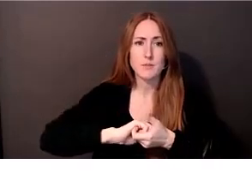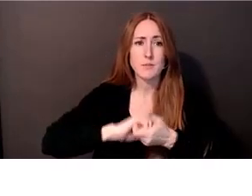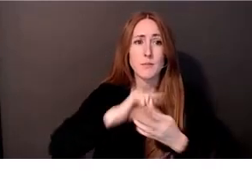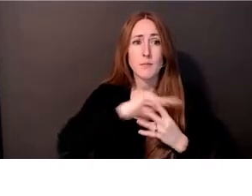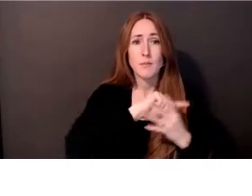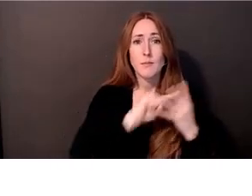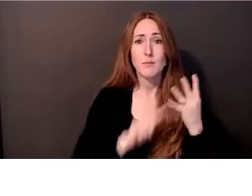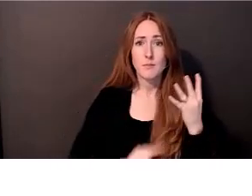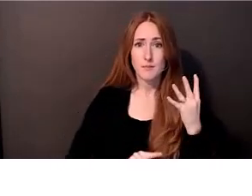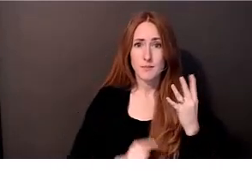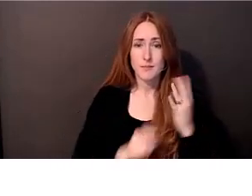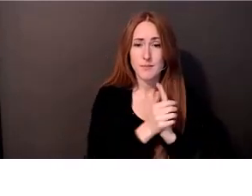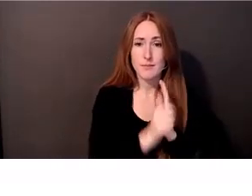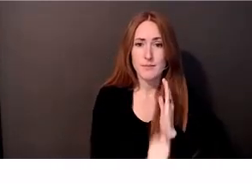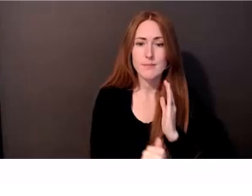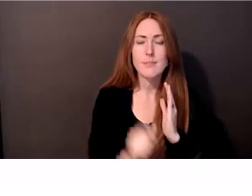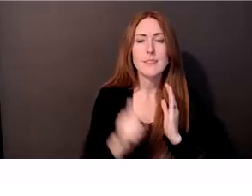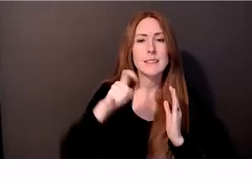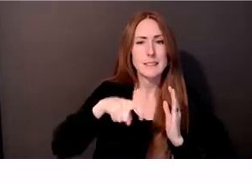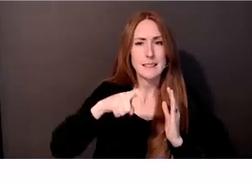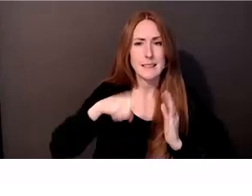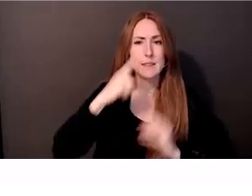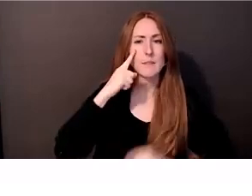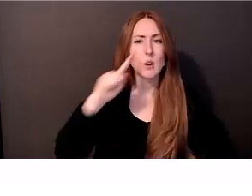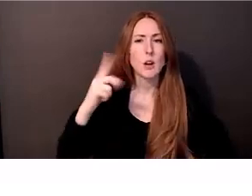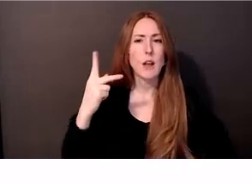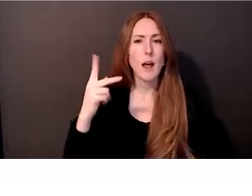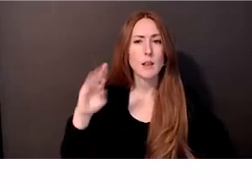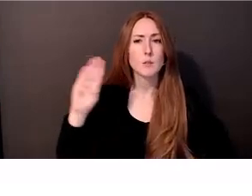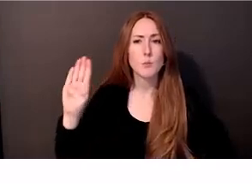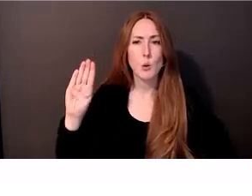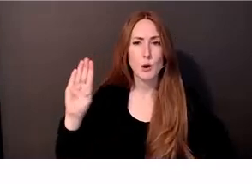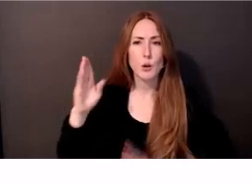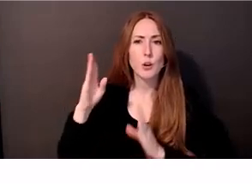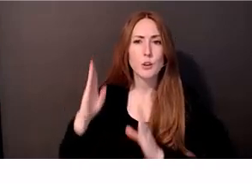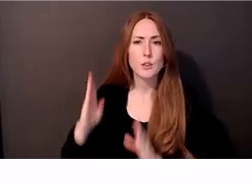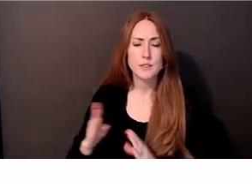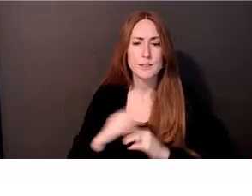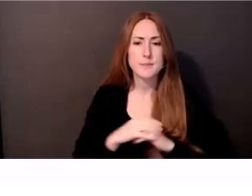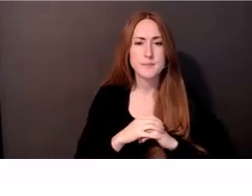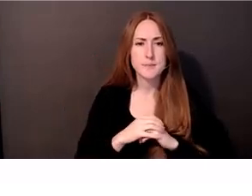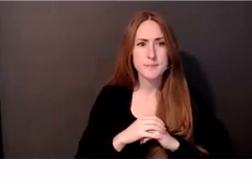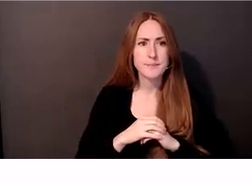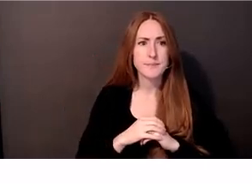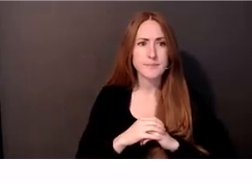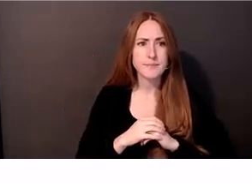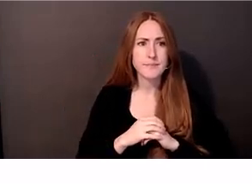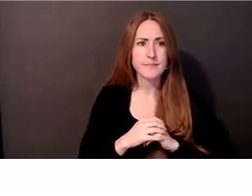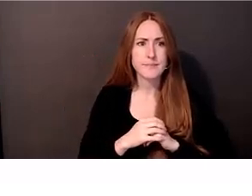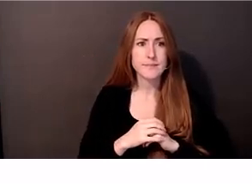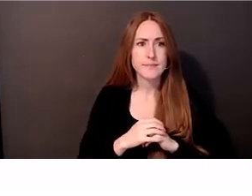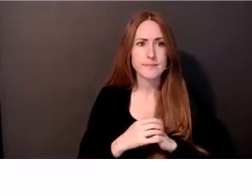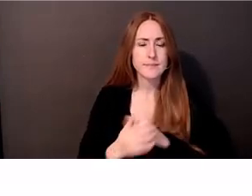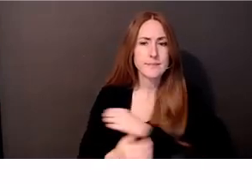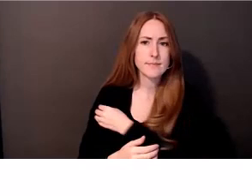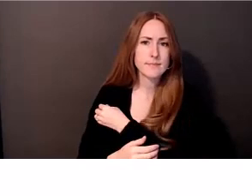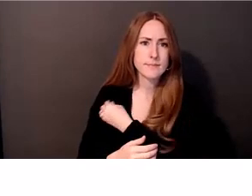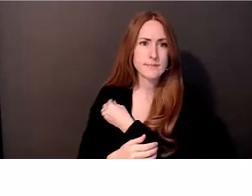needed for a knowledge broker to be able to play their roles. In terms of professionals, again, I